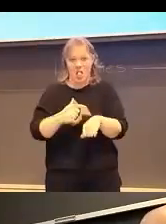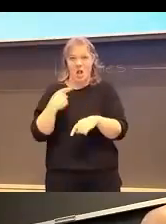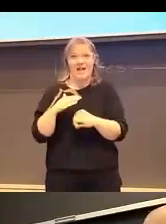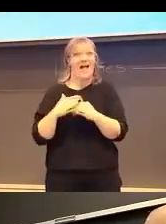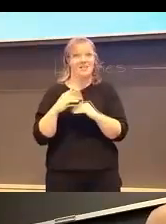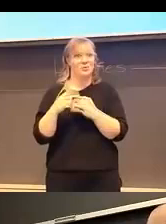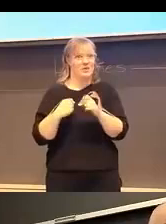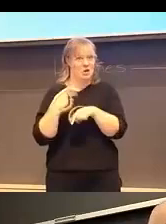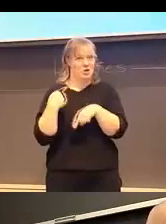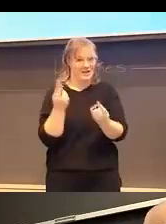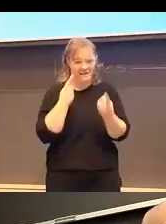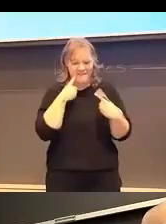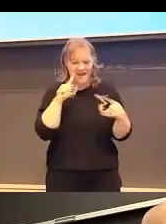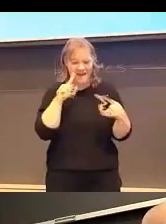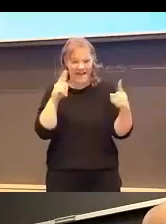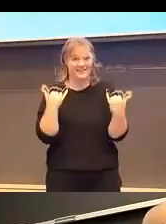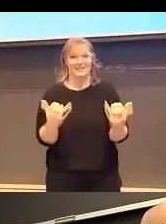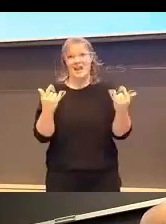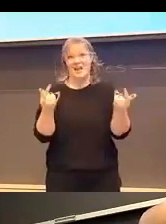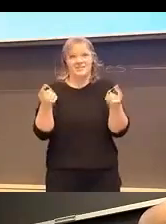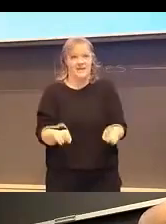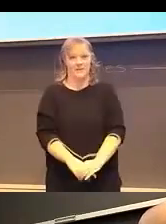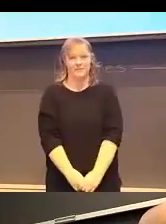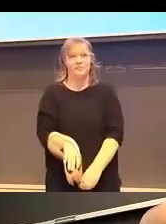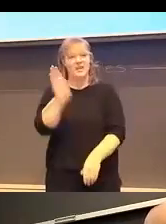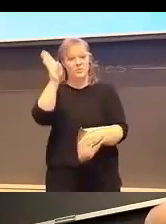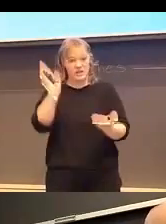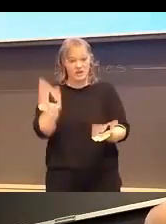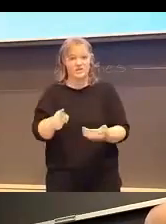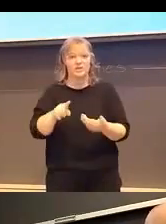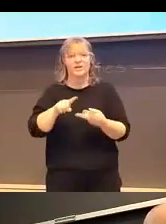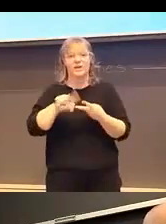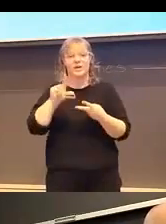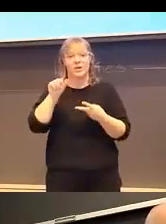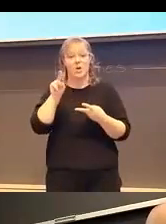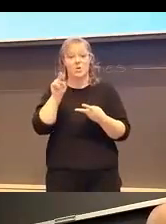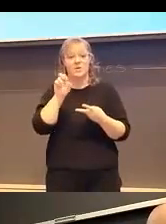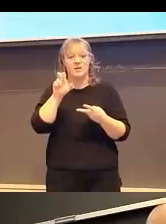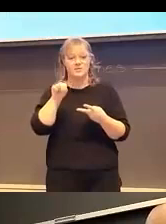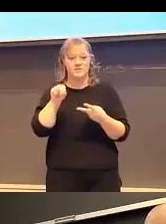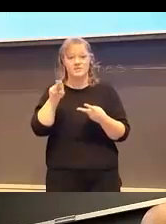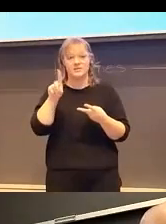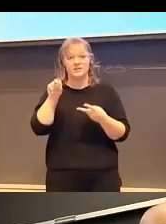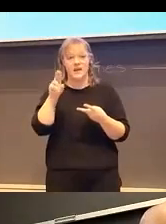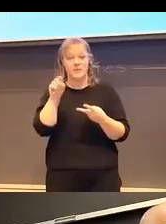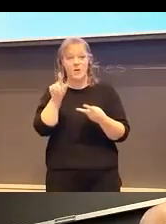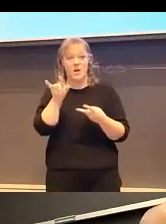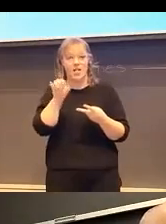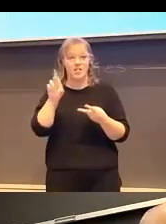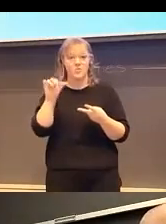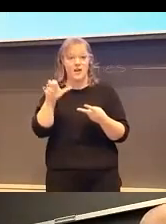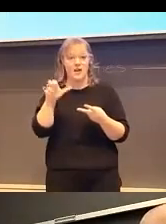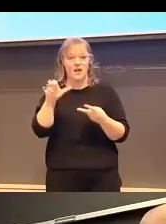today's the day uh our presenters are Lauren DEC caparal Ryan and Susan McDaniel both uh faculty